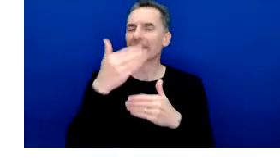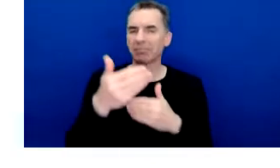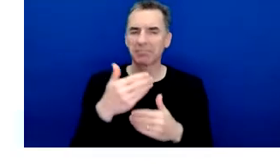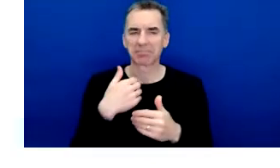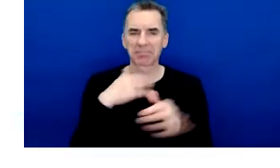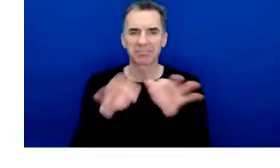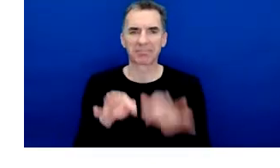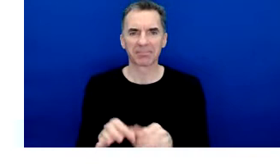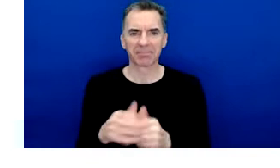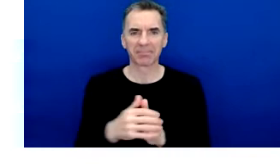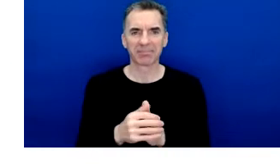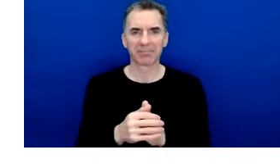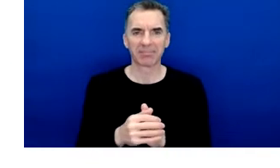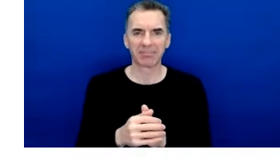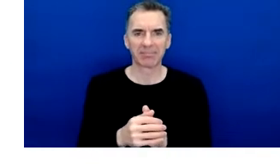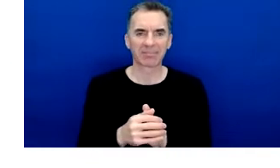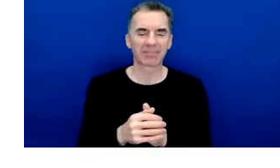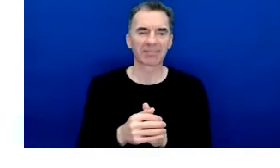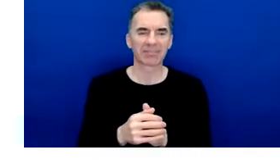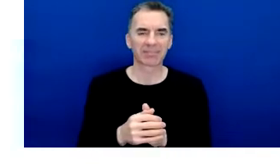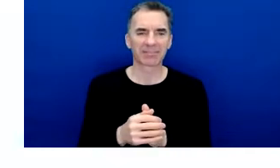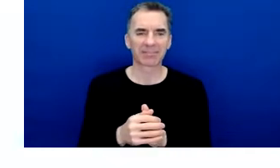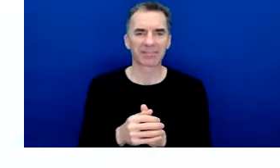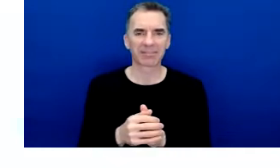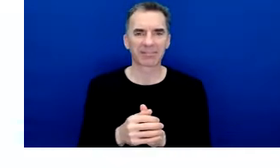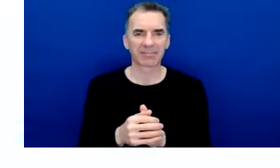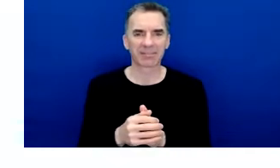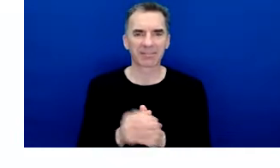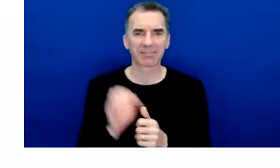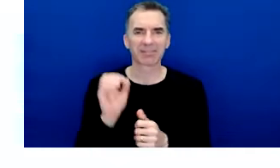So so whenever we start